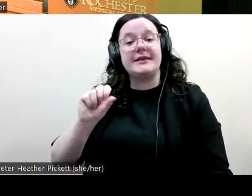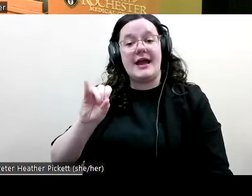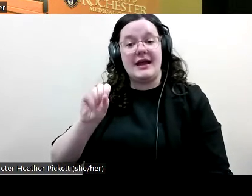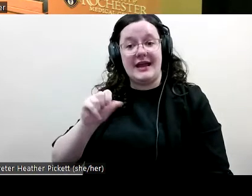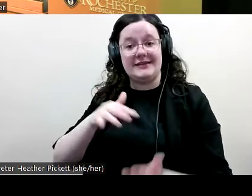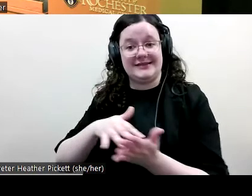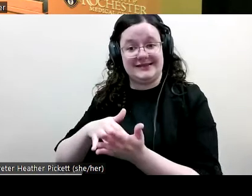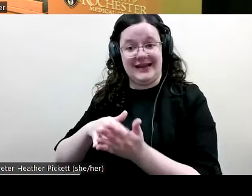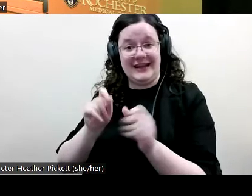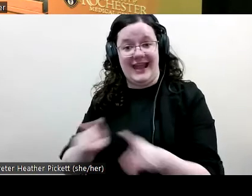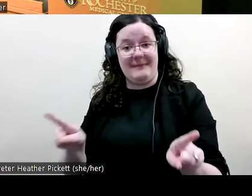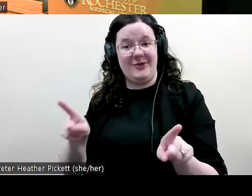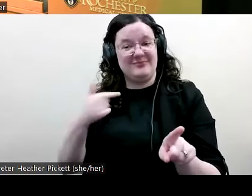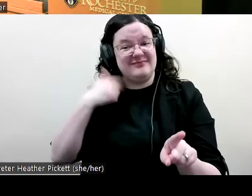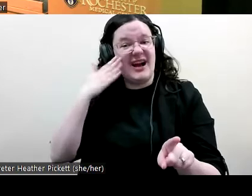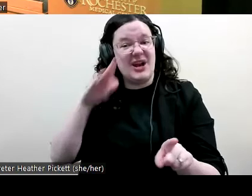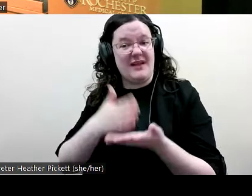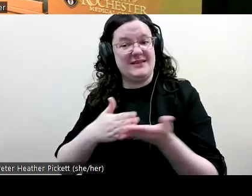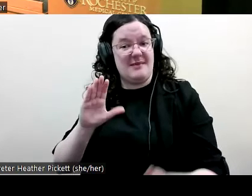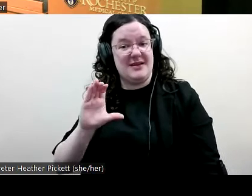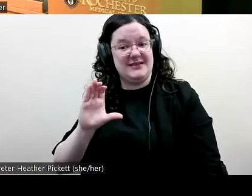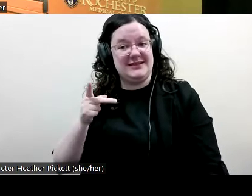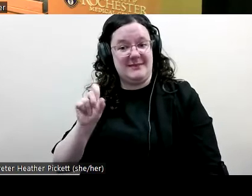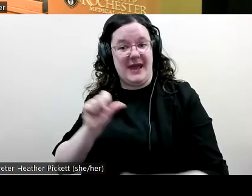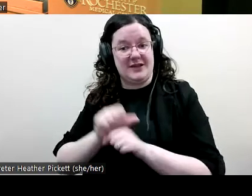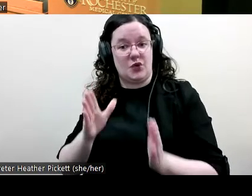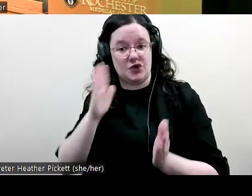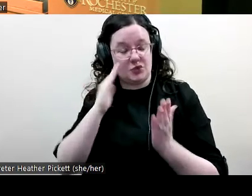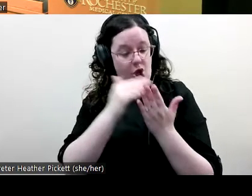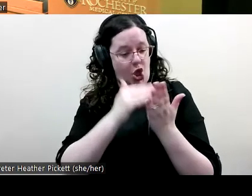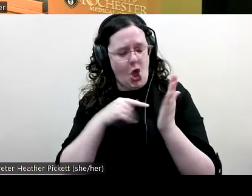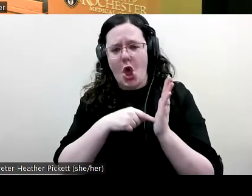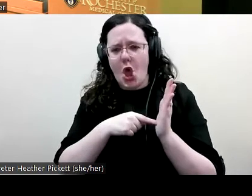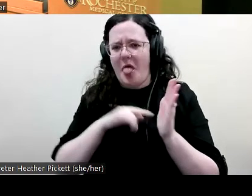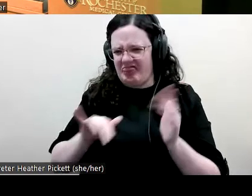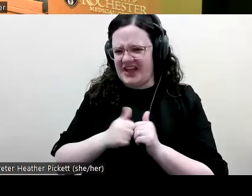a list to say here's how the parent is bad but we have to remember that asa's um adverse childhood